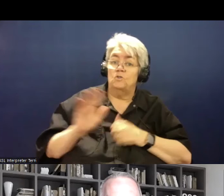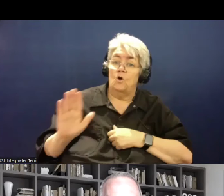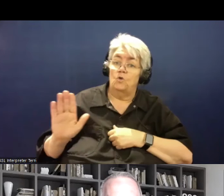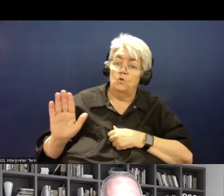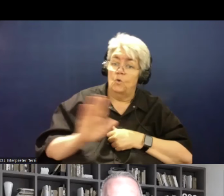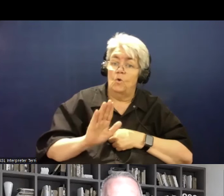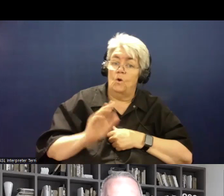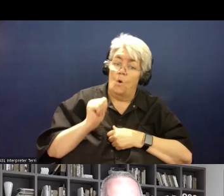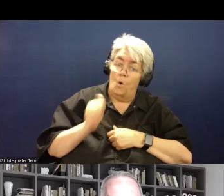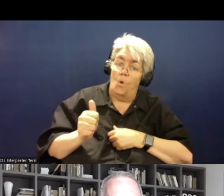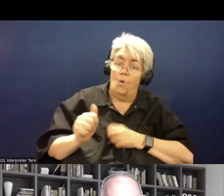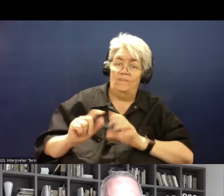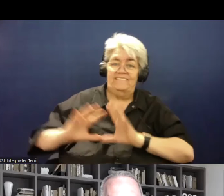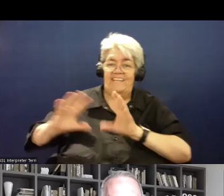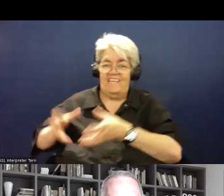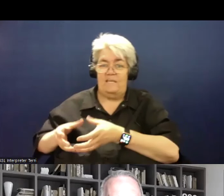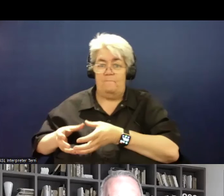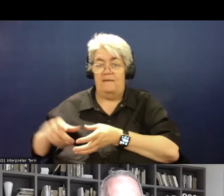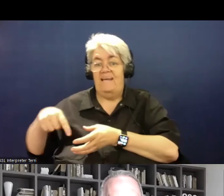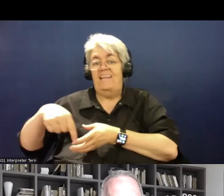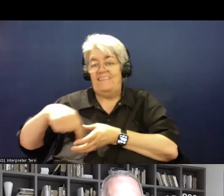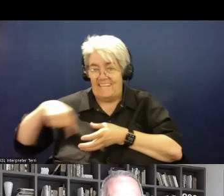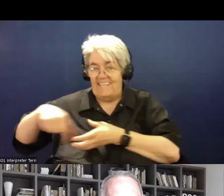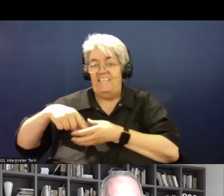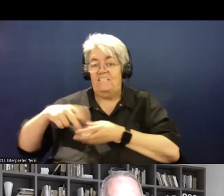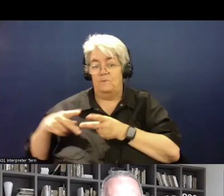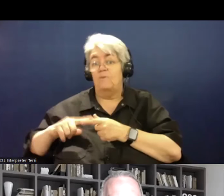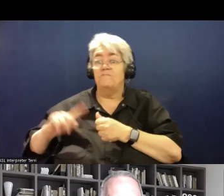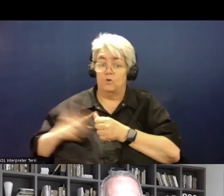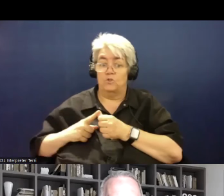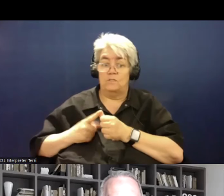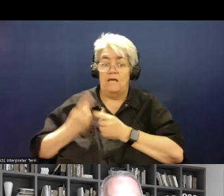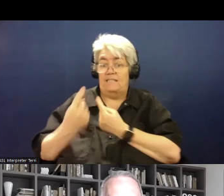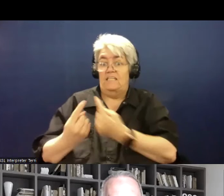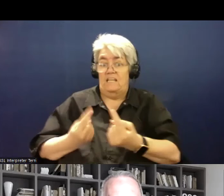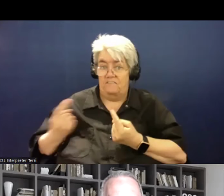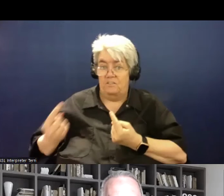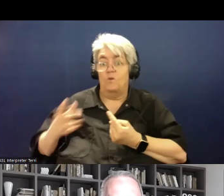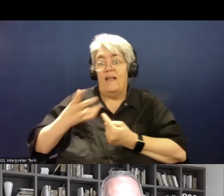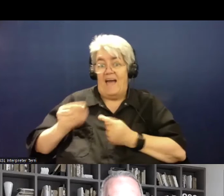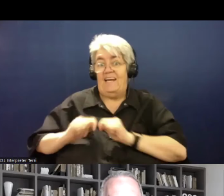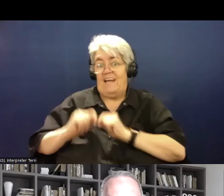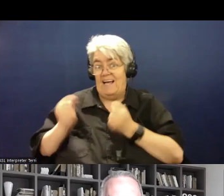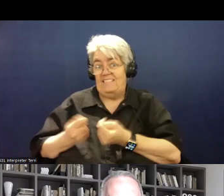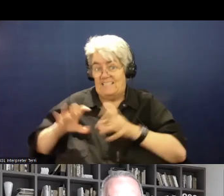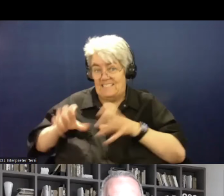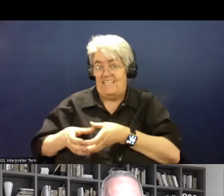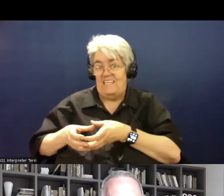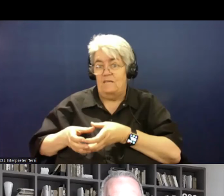INTERNALLY, AND FIRST INDIVIDUALLY, THAT YOU DO THE CULTURAL AND